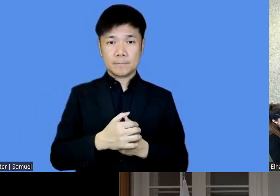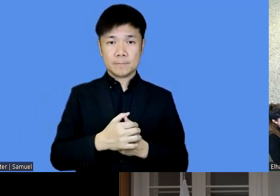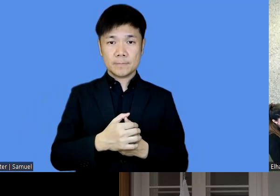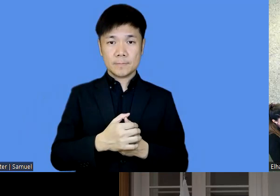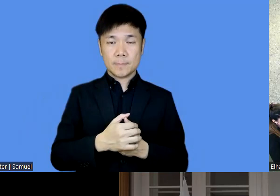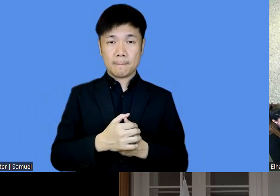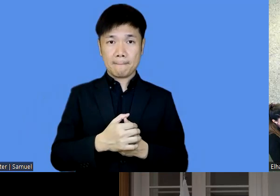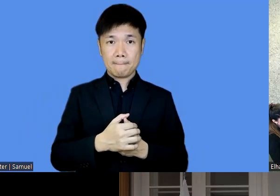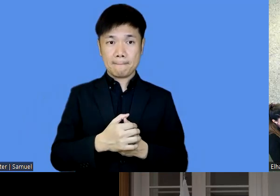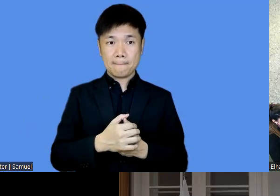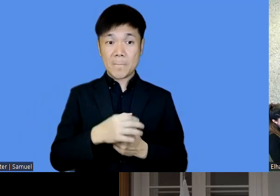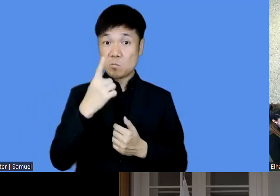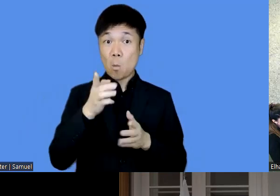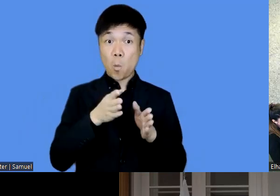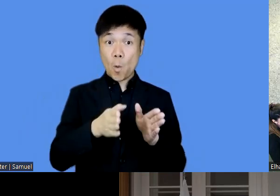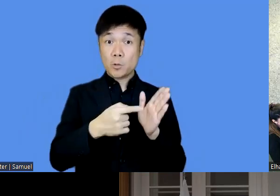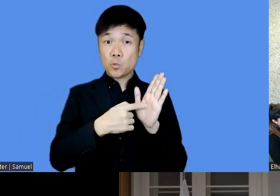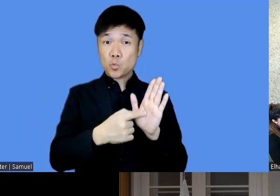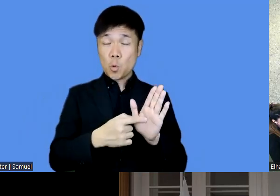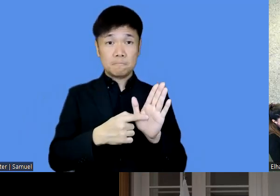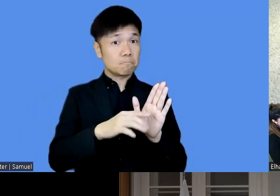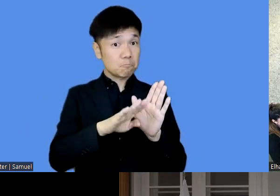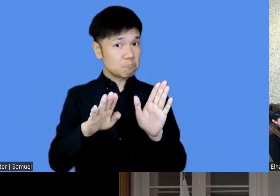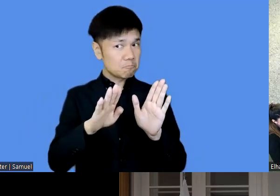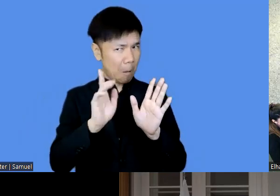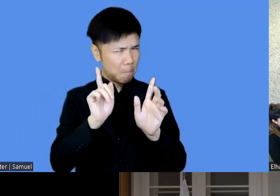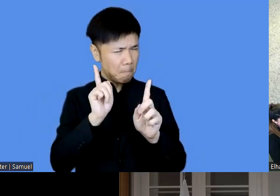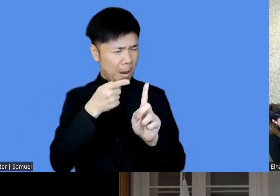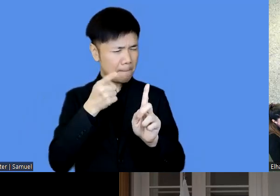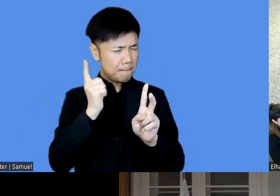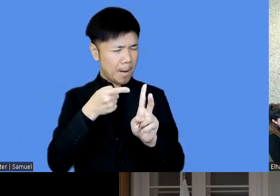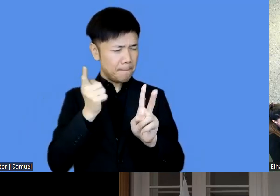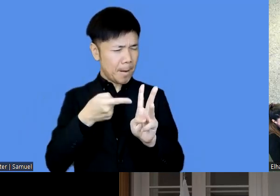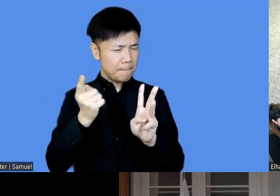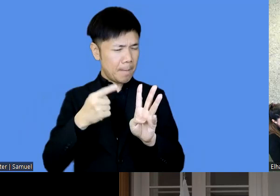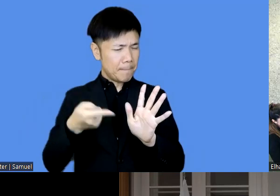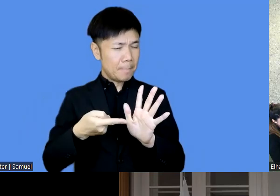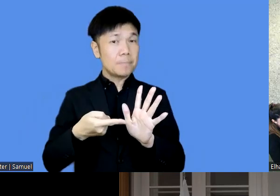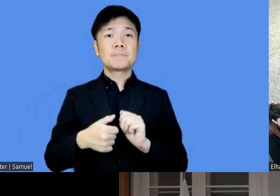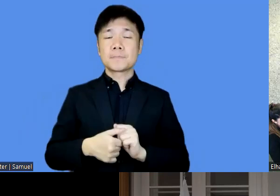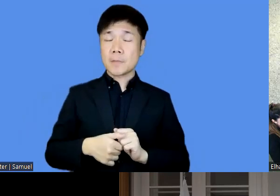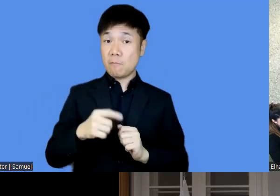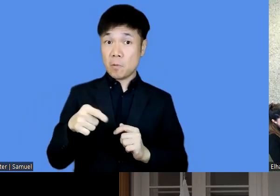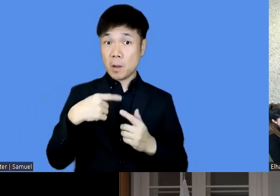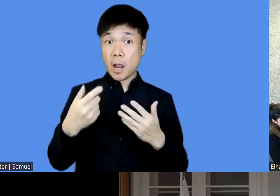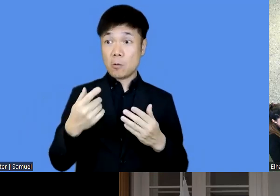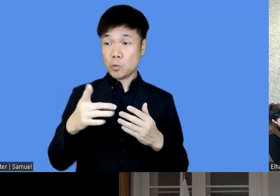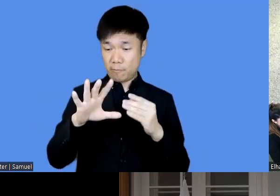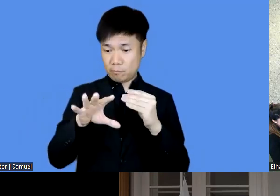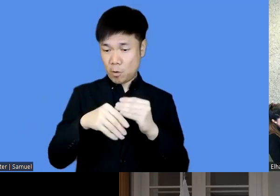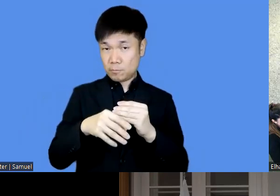know, quite hopefully quite specifically take up some of the great substance that has already